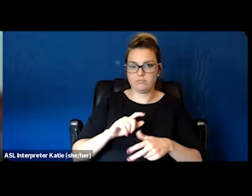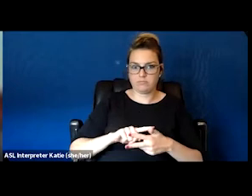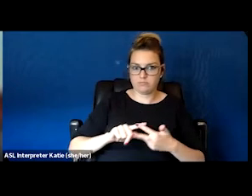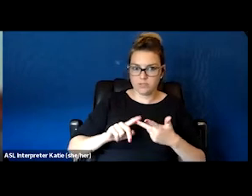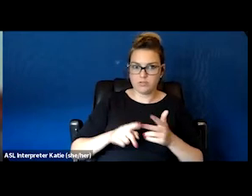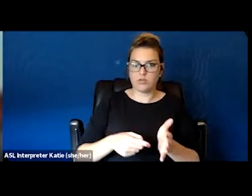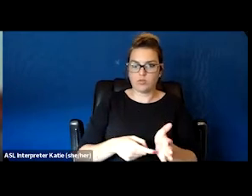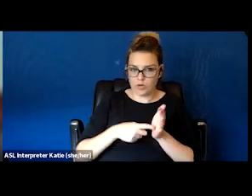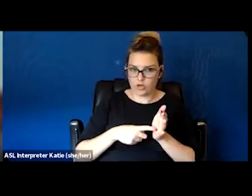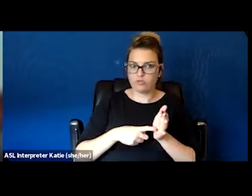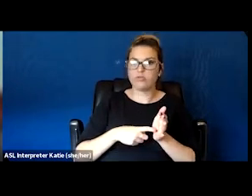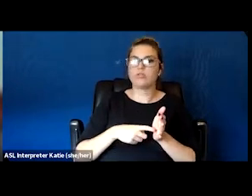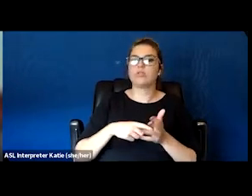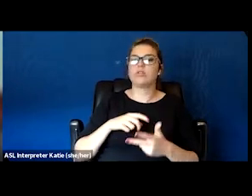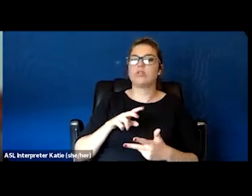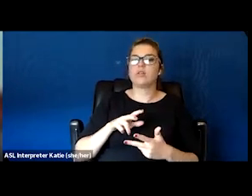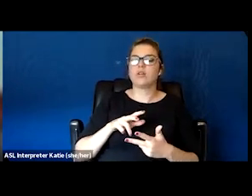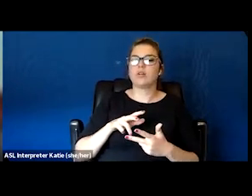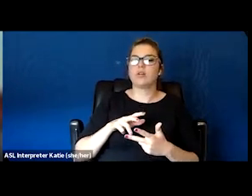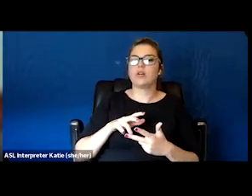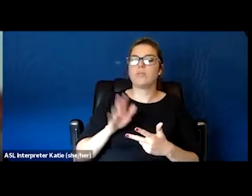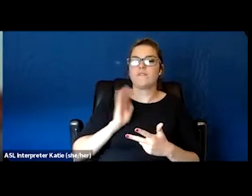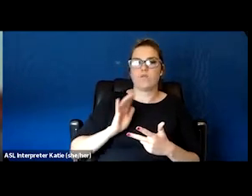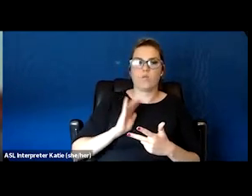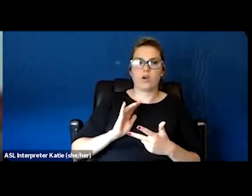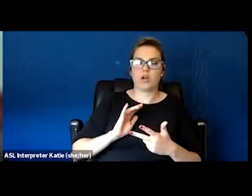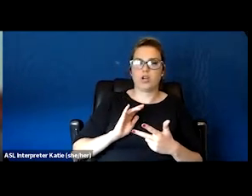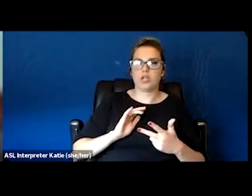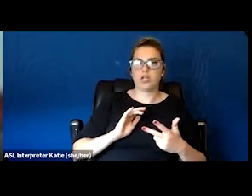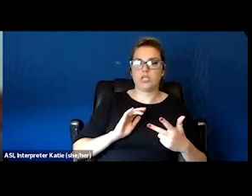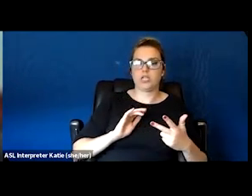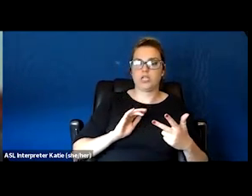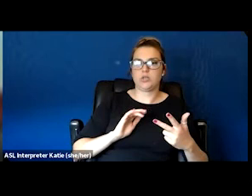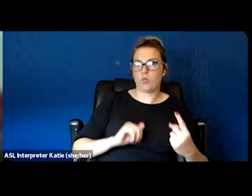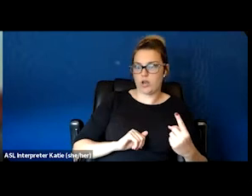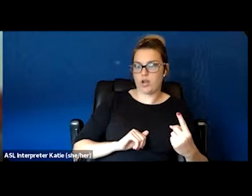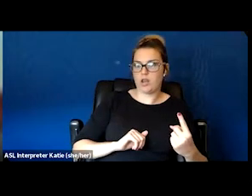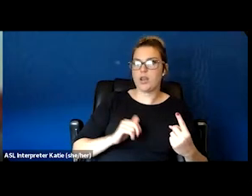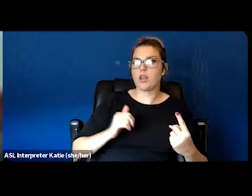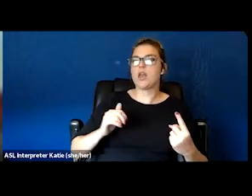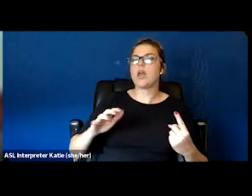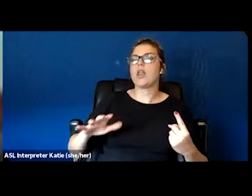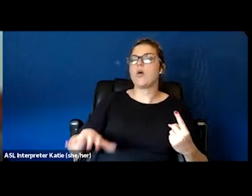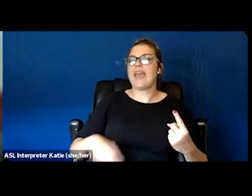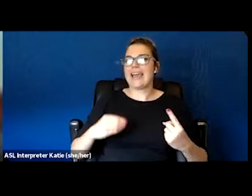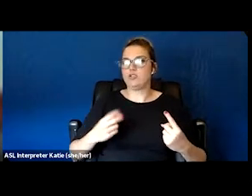we added two extra seats this year. So we were able to make room for a second seat. And then we converted one of our seats